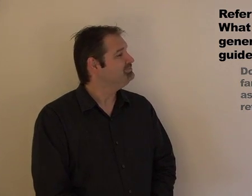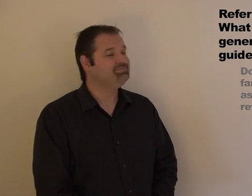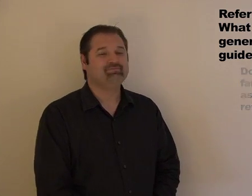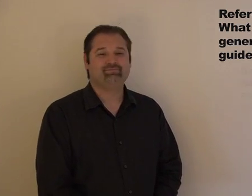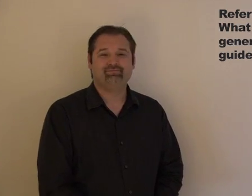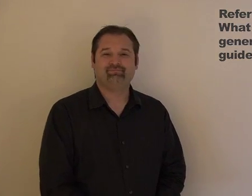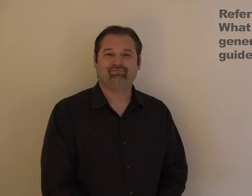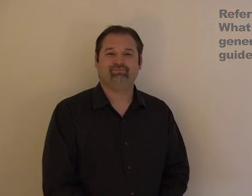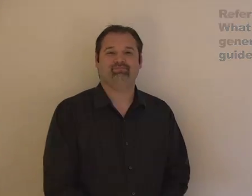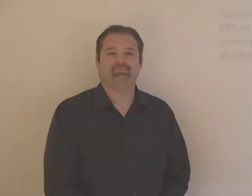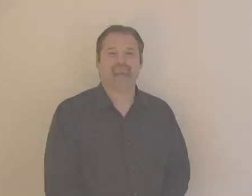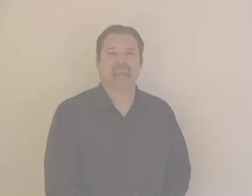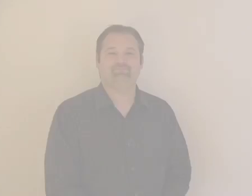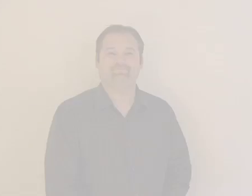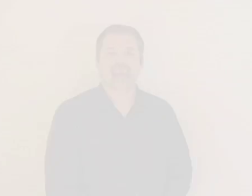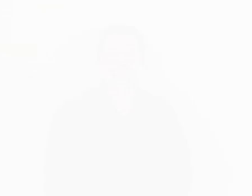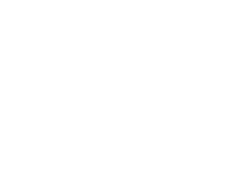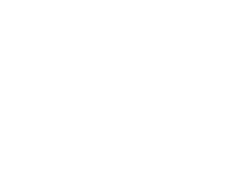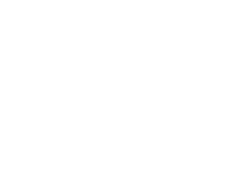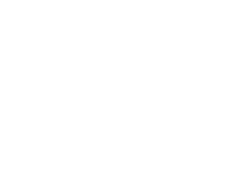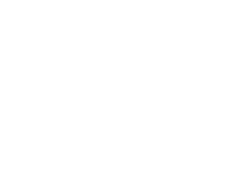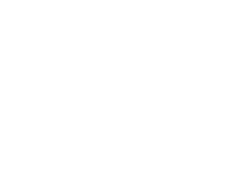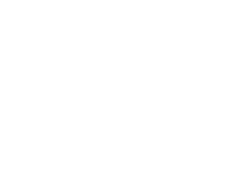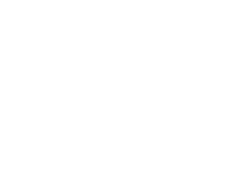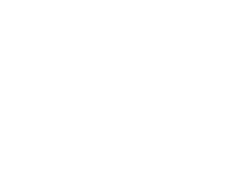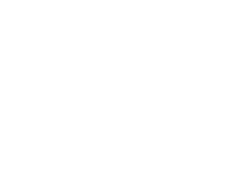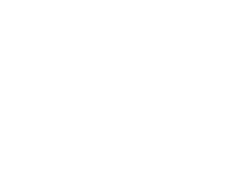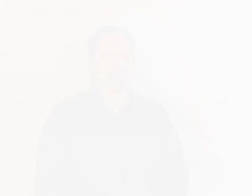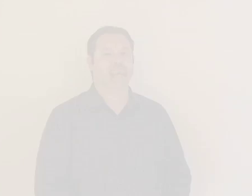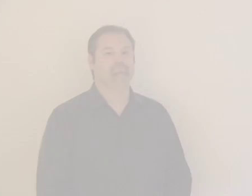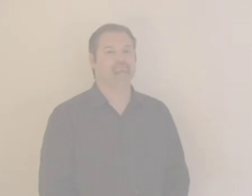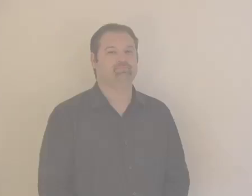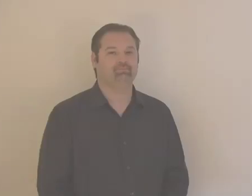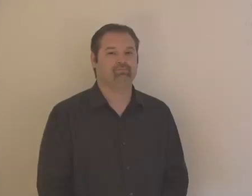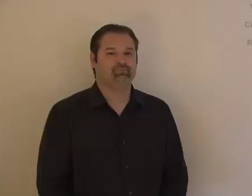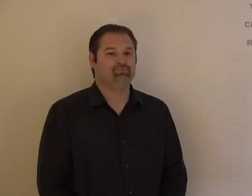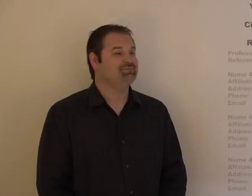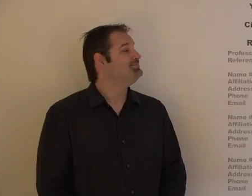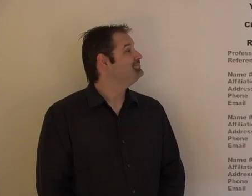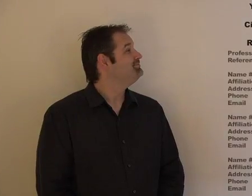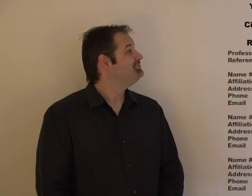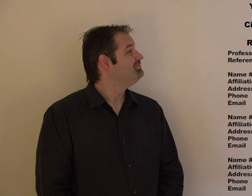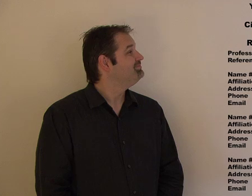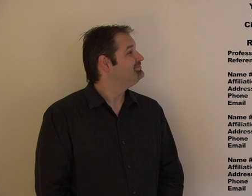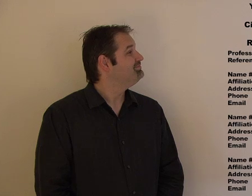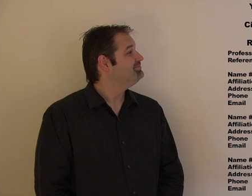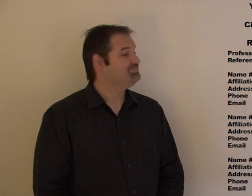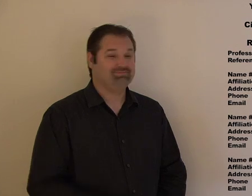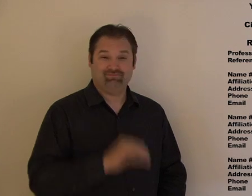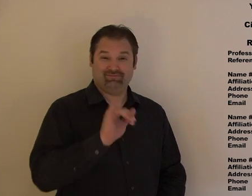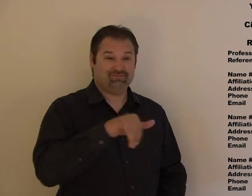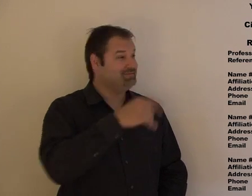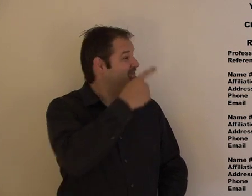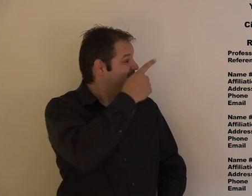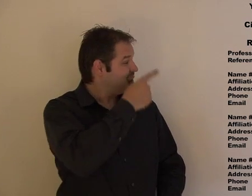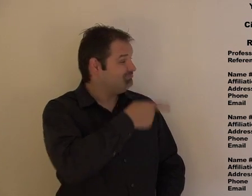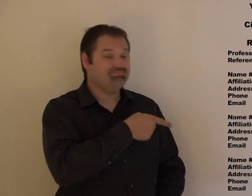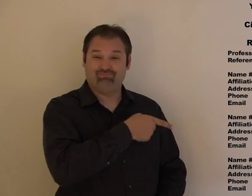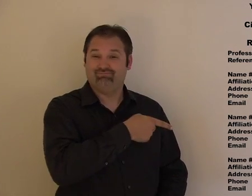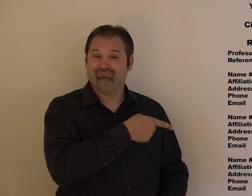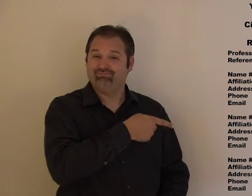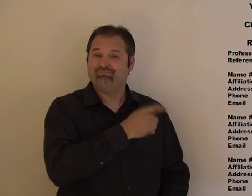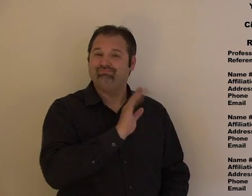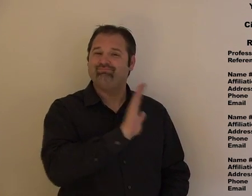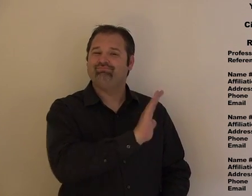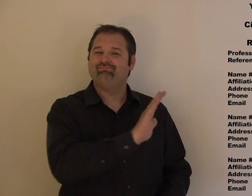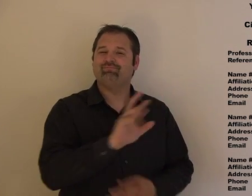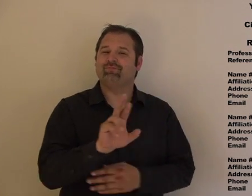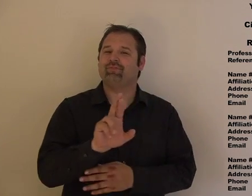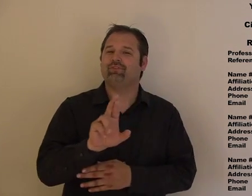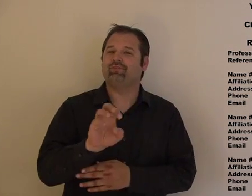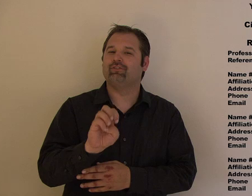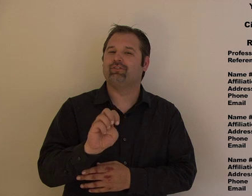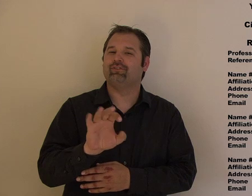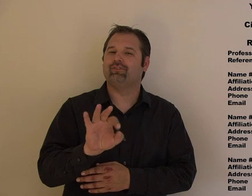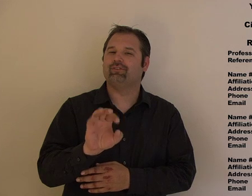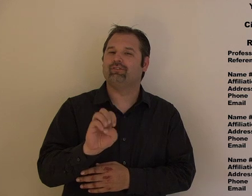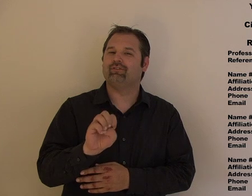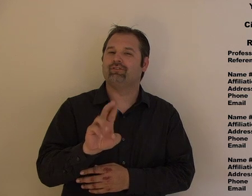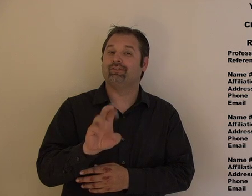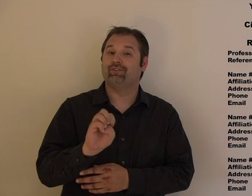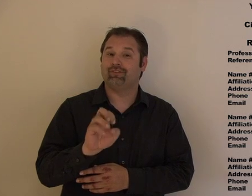This is a reference list template.